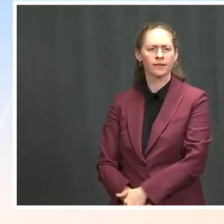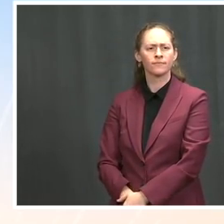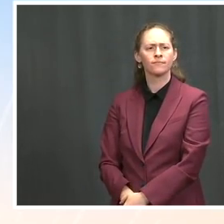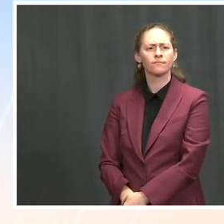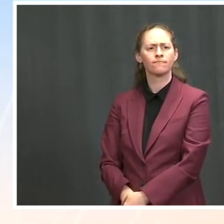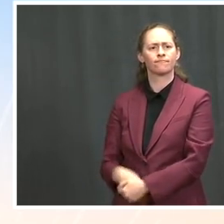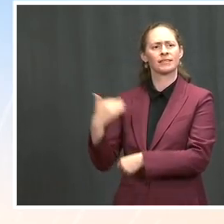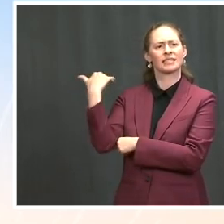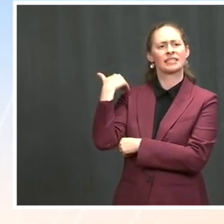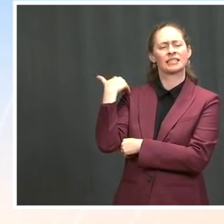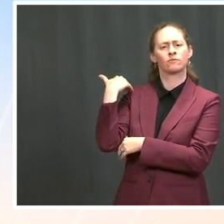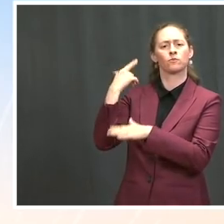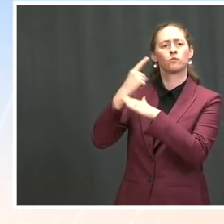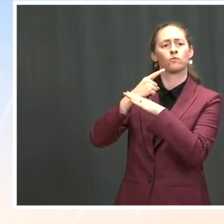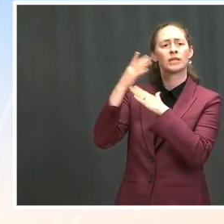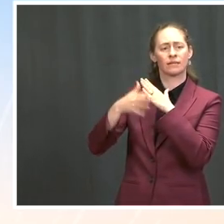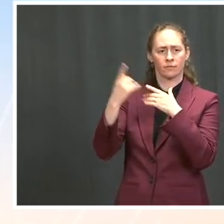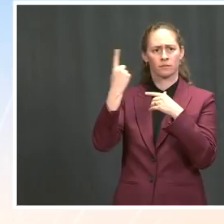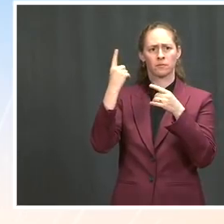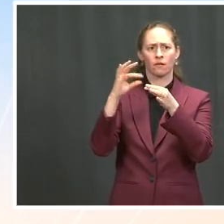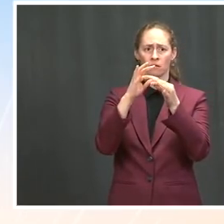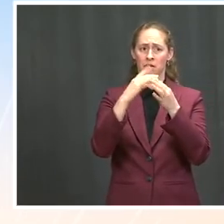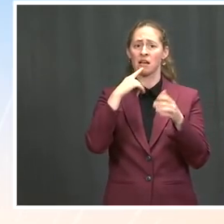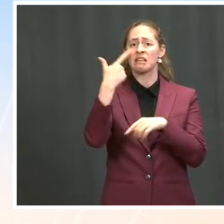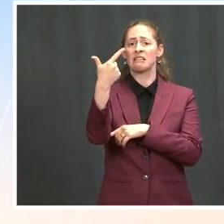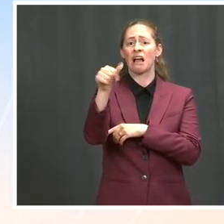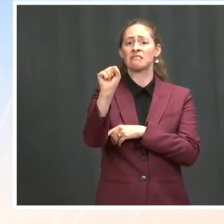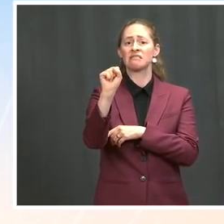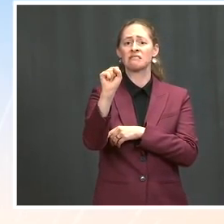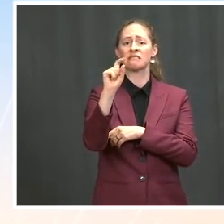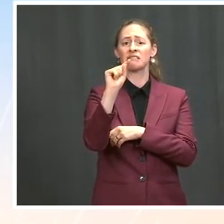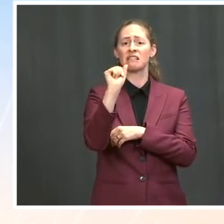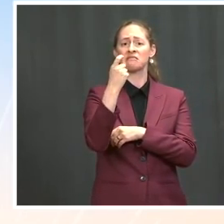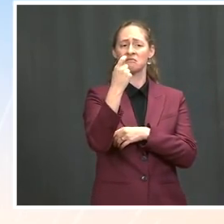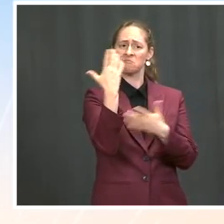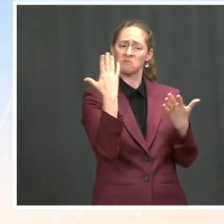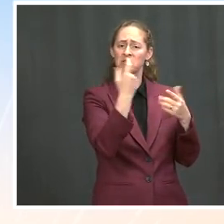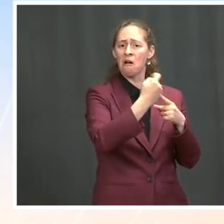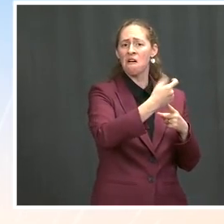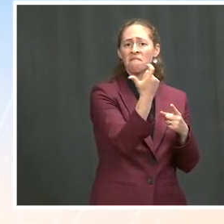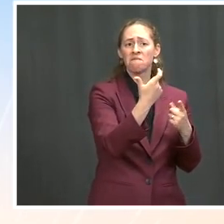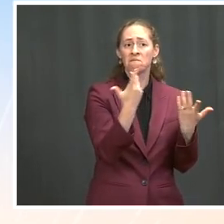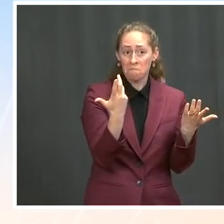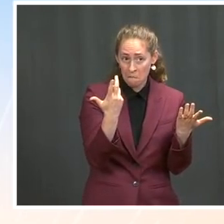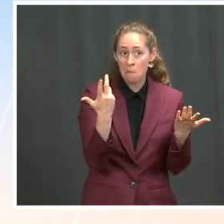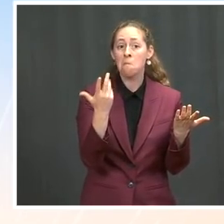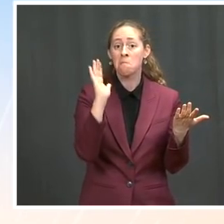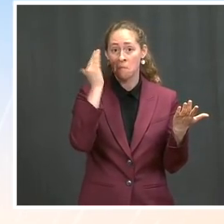and this fee on electric vehicles could be something that they could do, so long as the President puts forward ideas